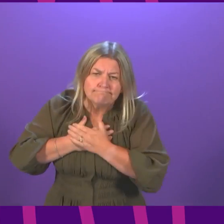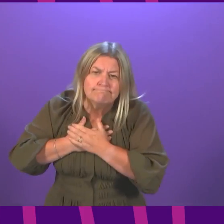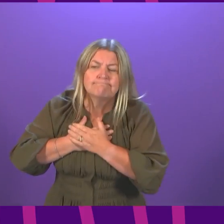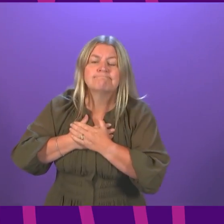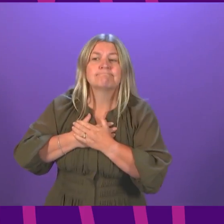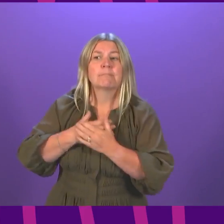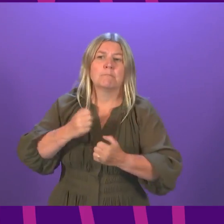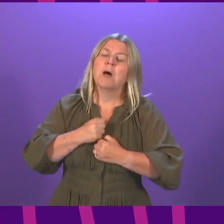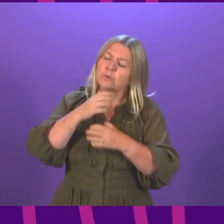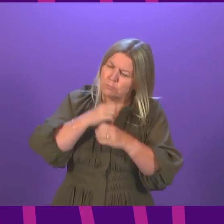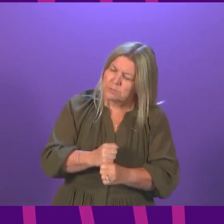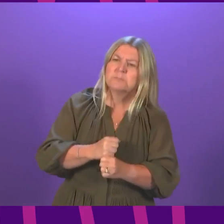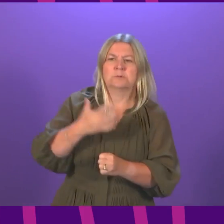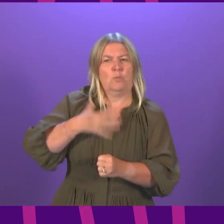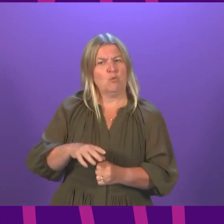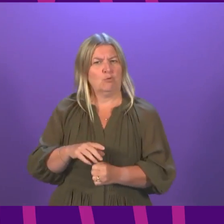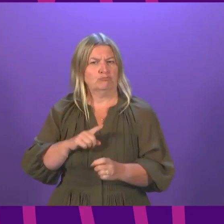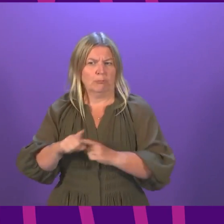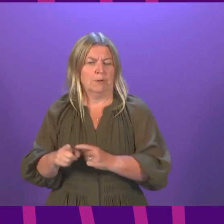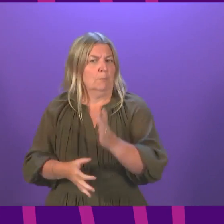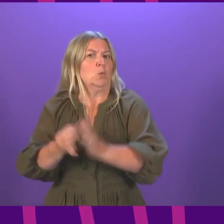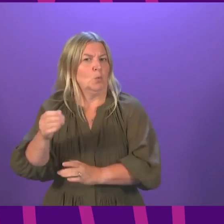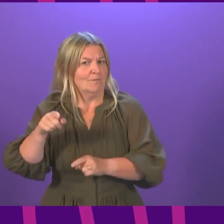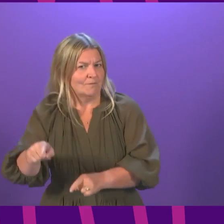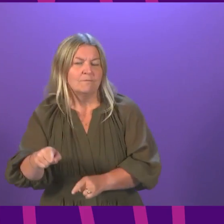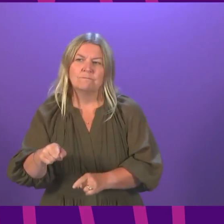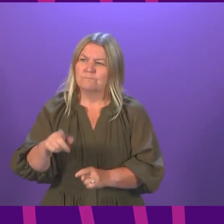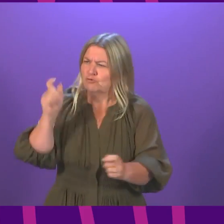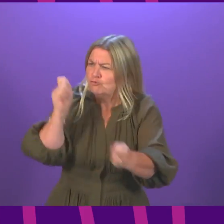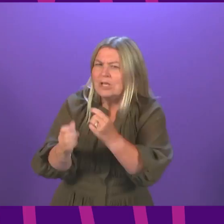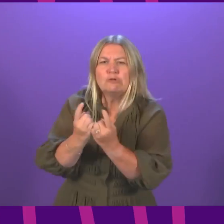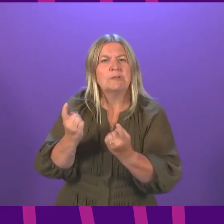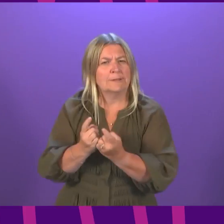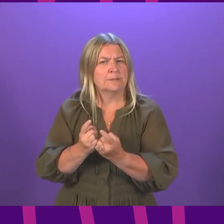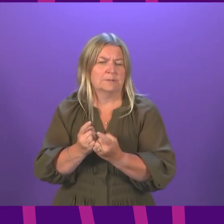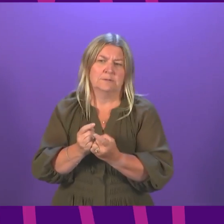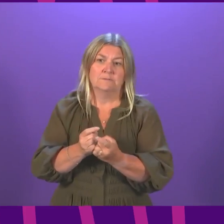possible in our new national mission to turn the tide on rising drug-related deaths.